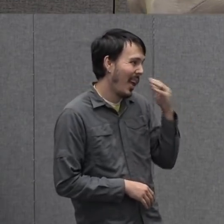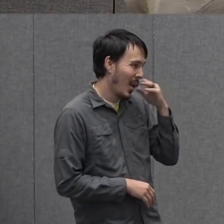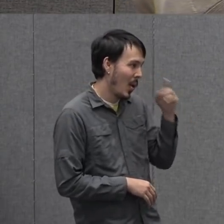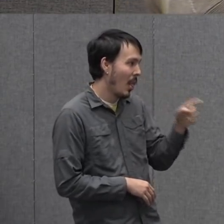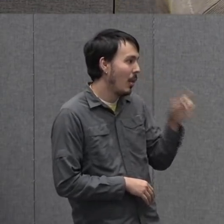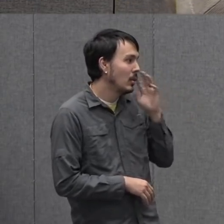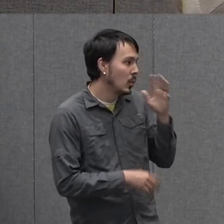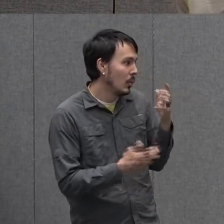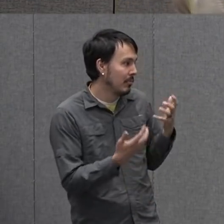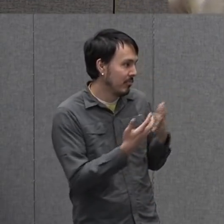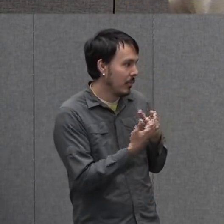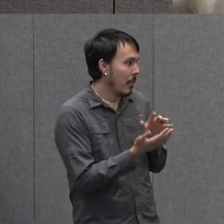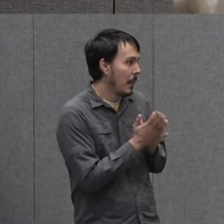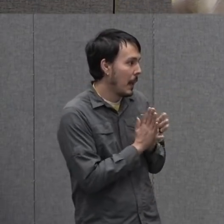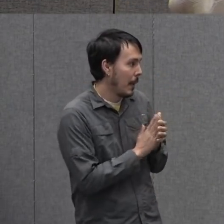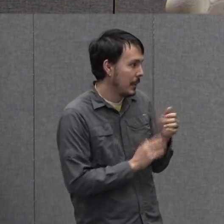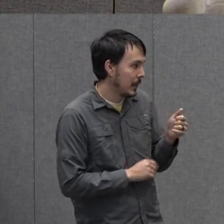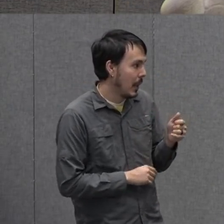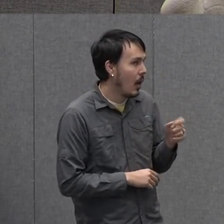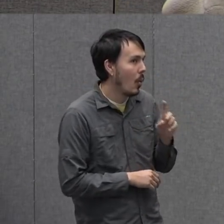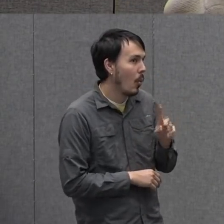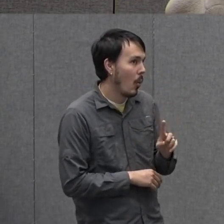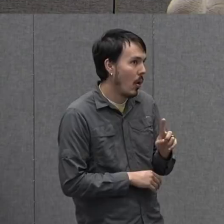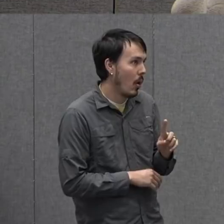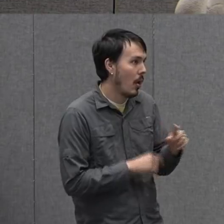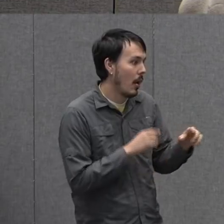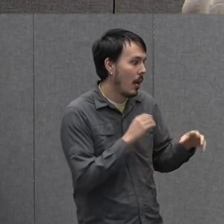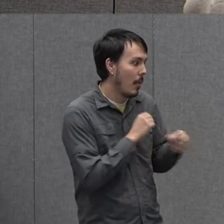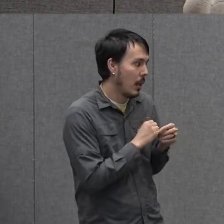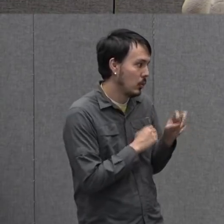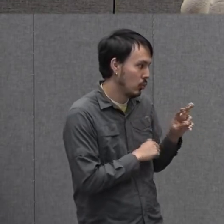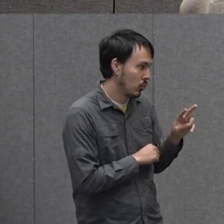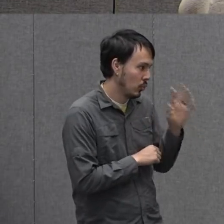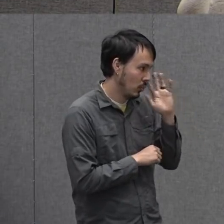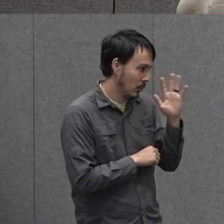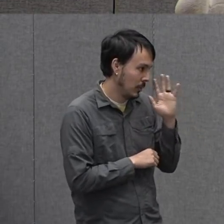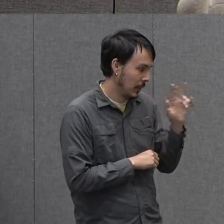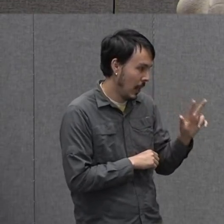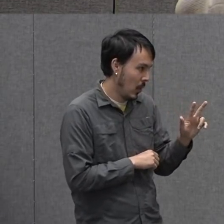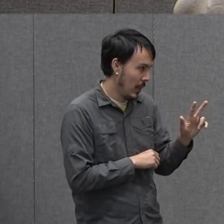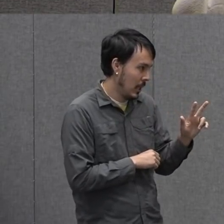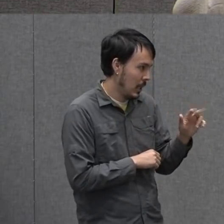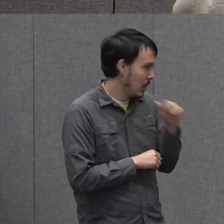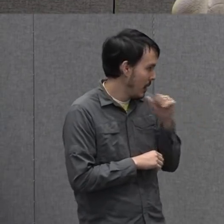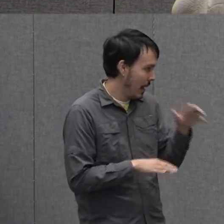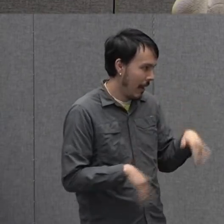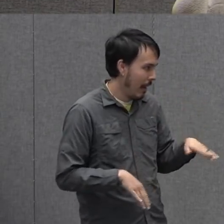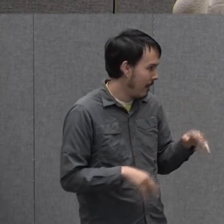A one and a two is three. We haven't used a nine yet.